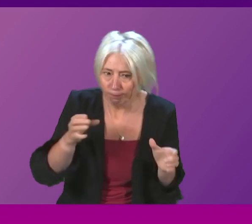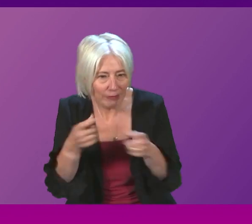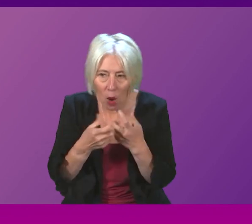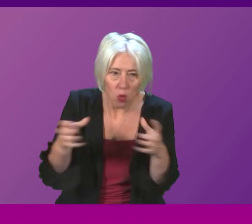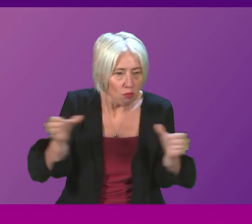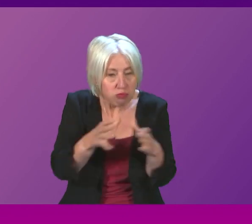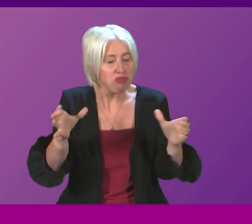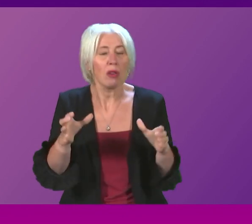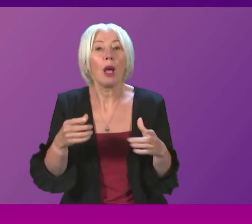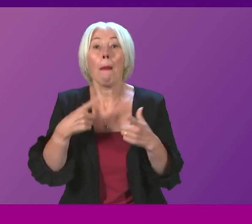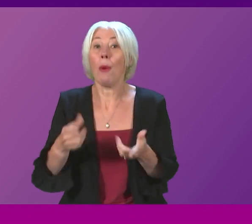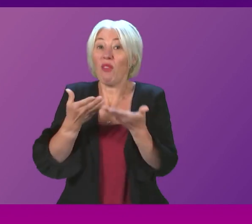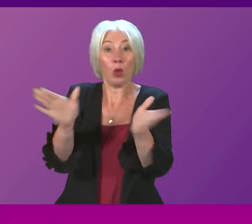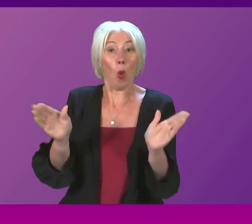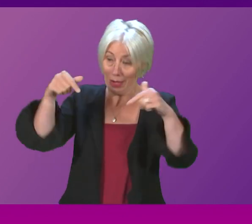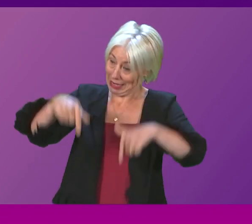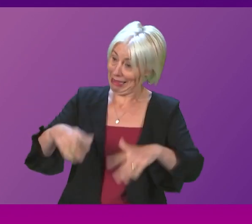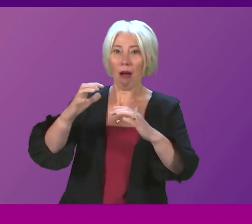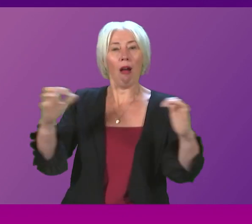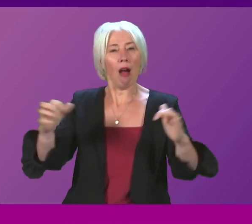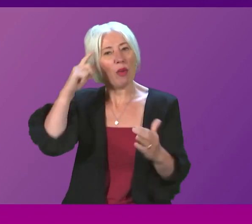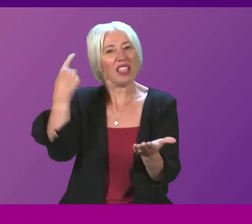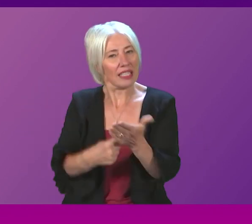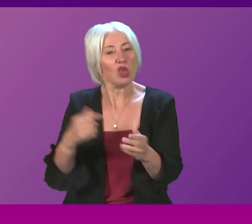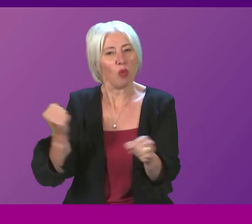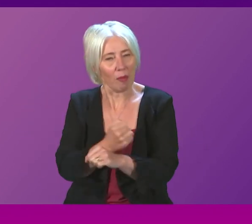We have been open with the chamber about those decisions and, if any member thinks that we